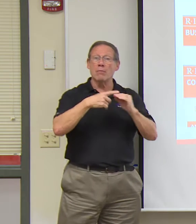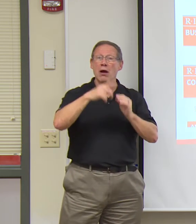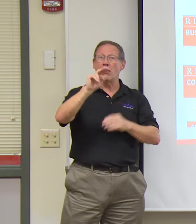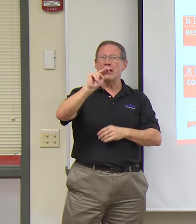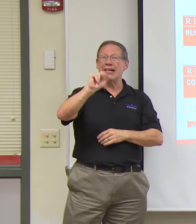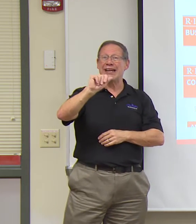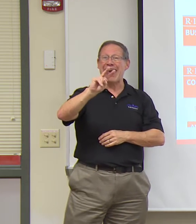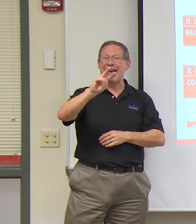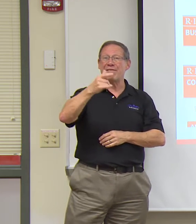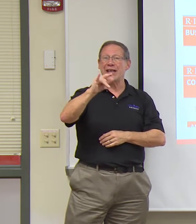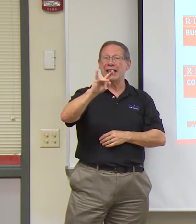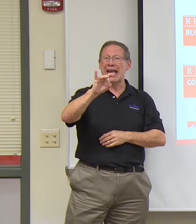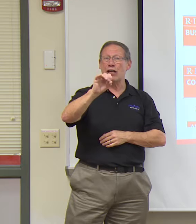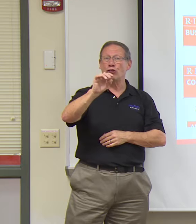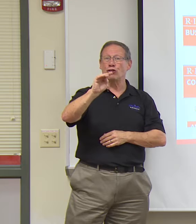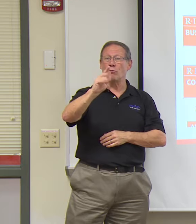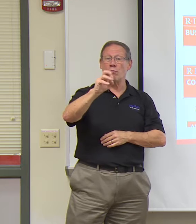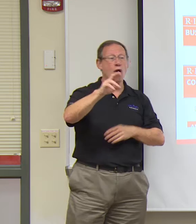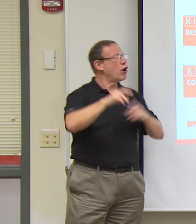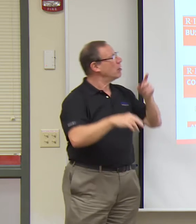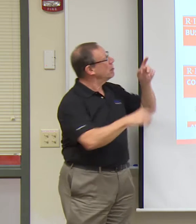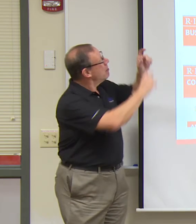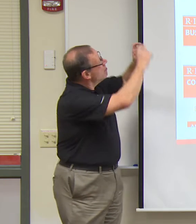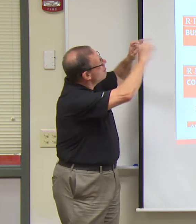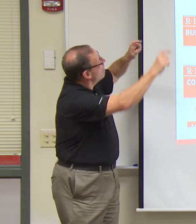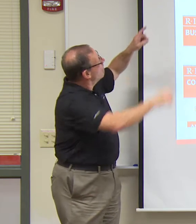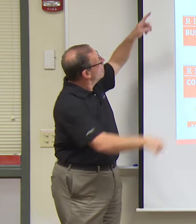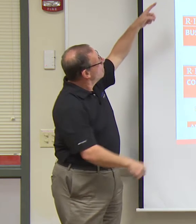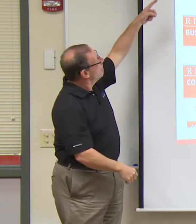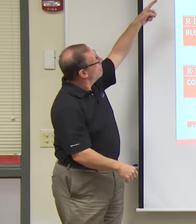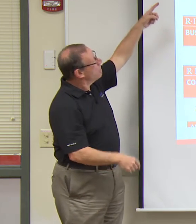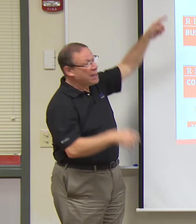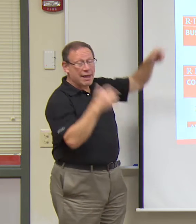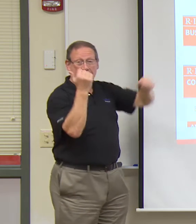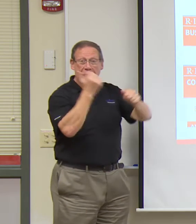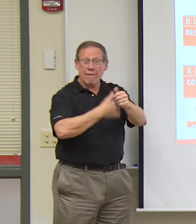on every page of the course.